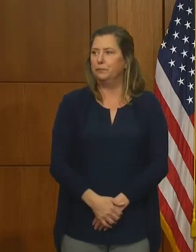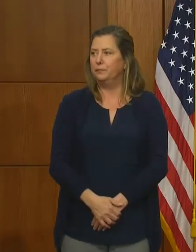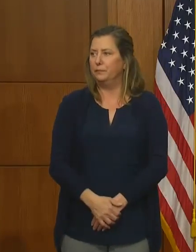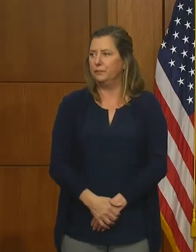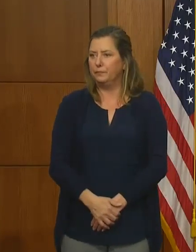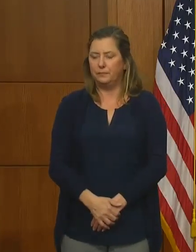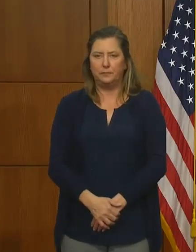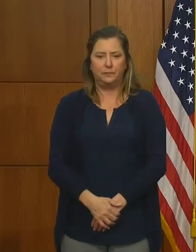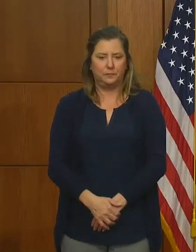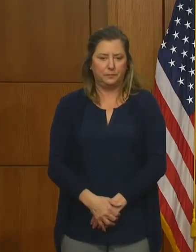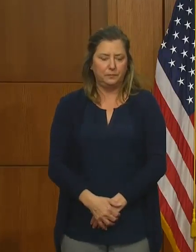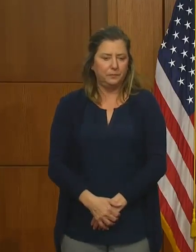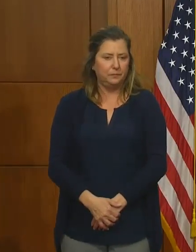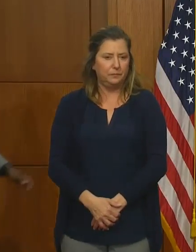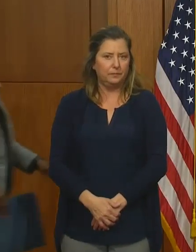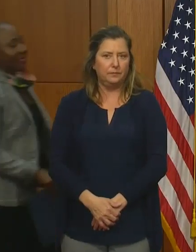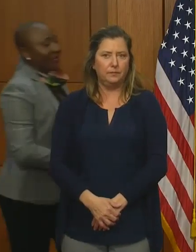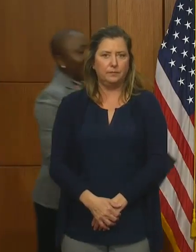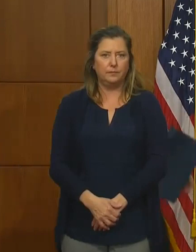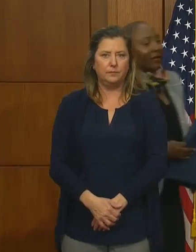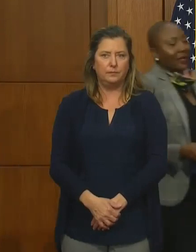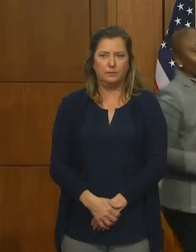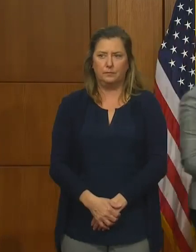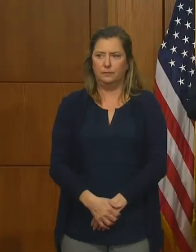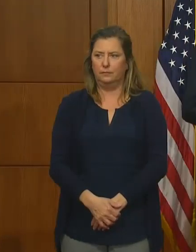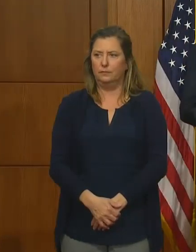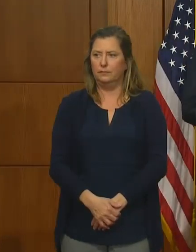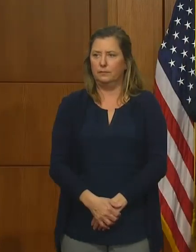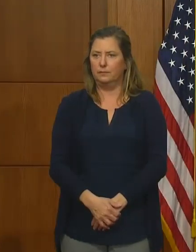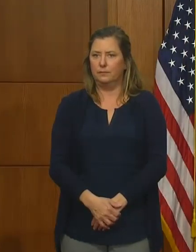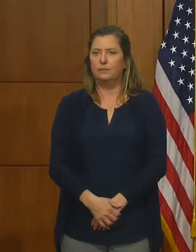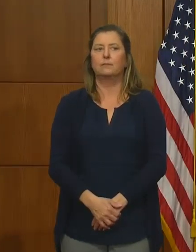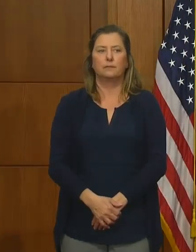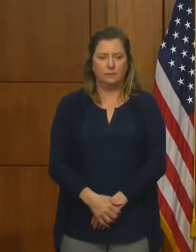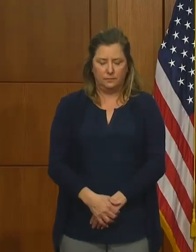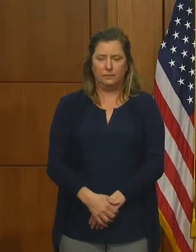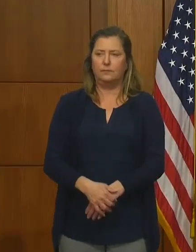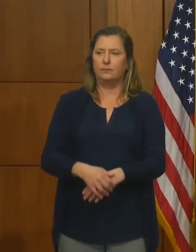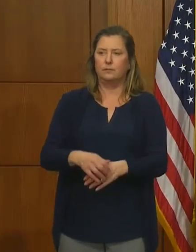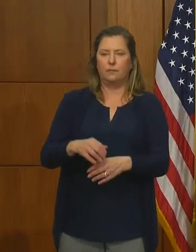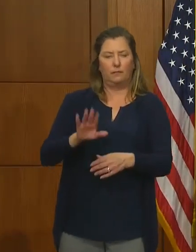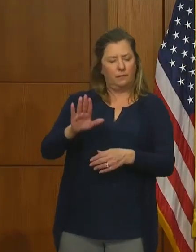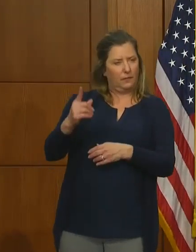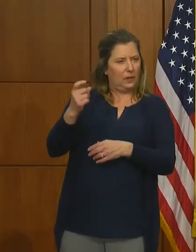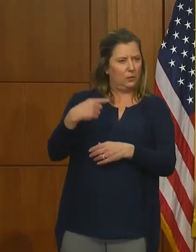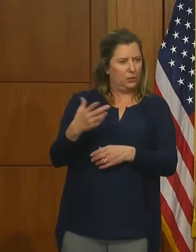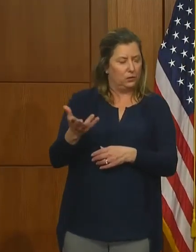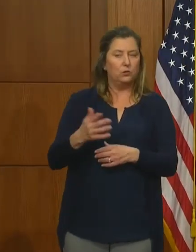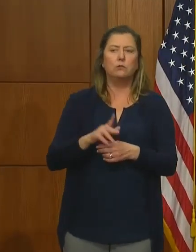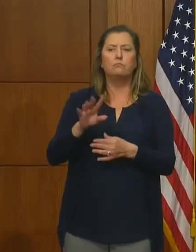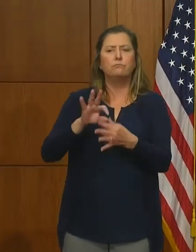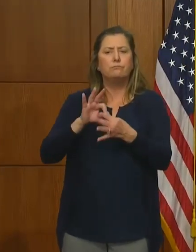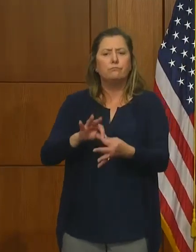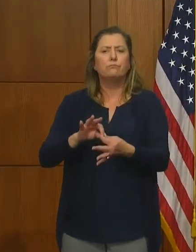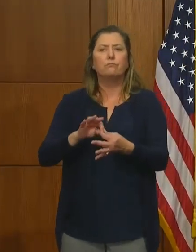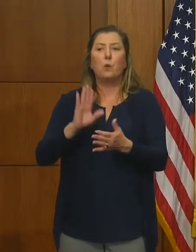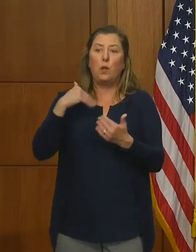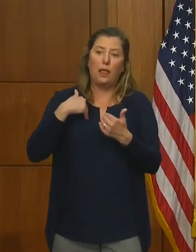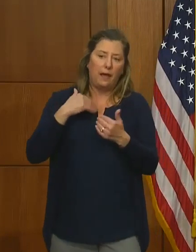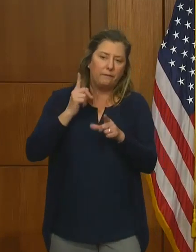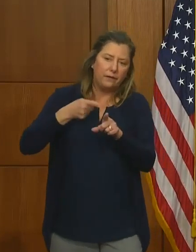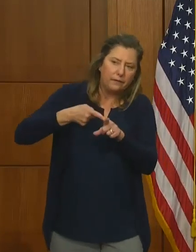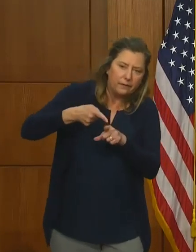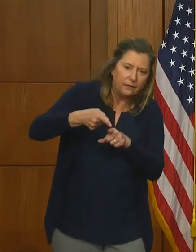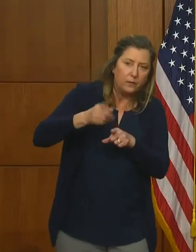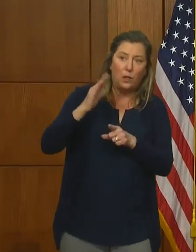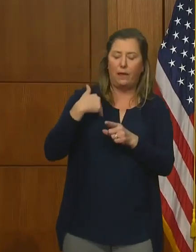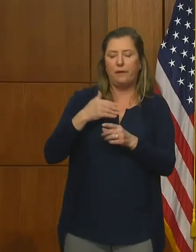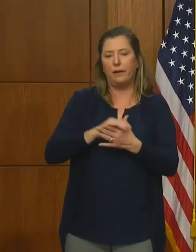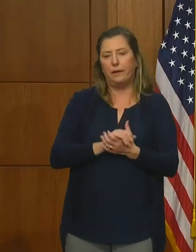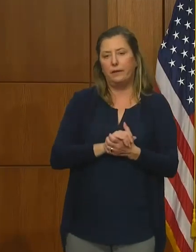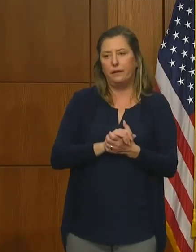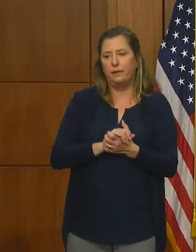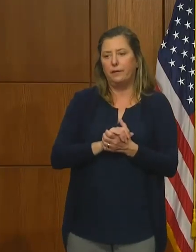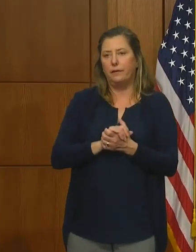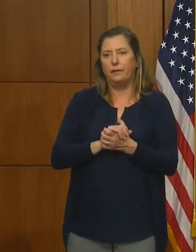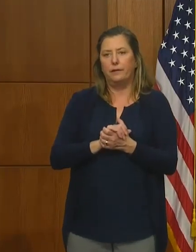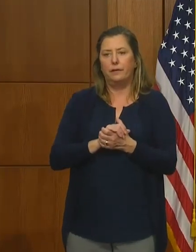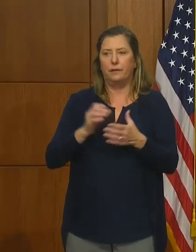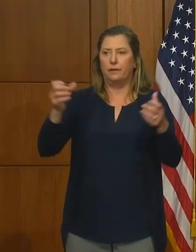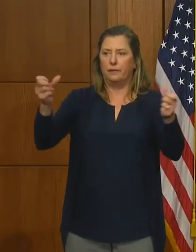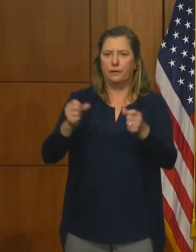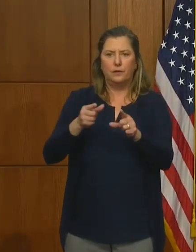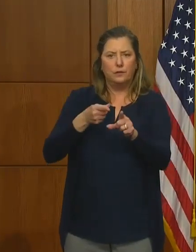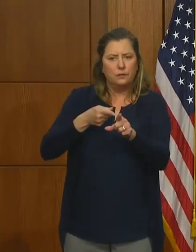TRACY WHICH- I'VE READ. SOME OF